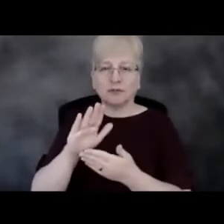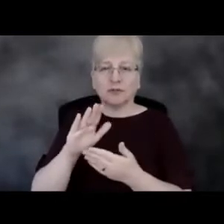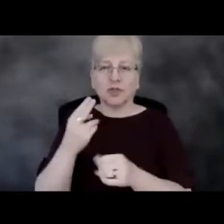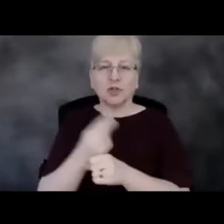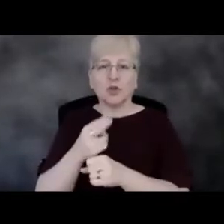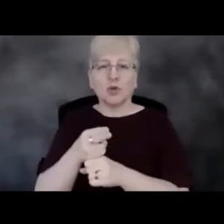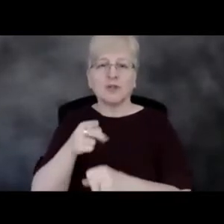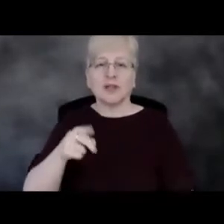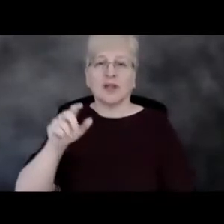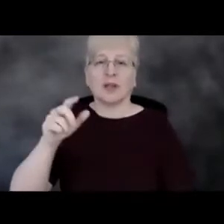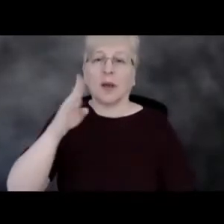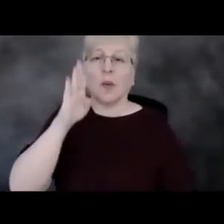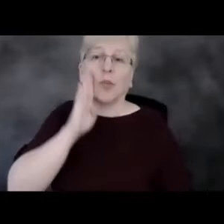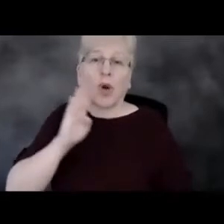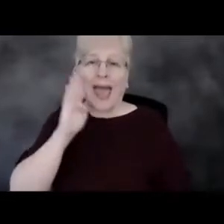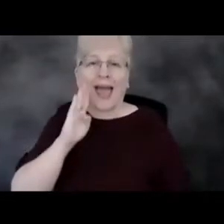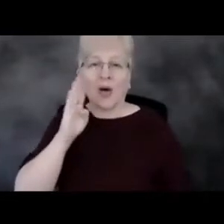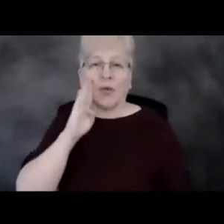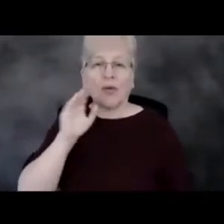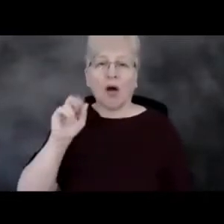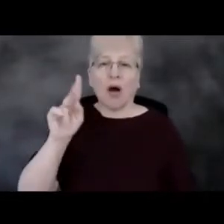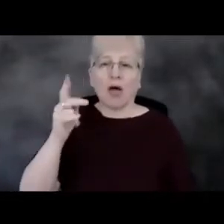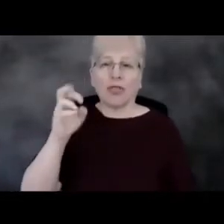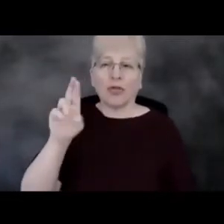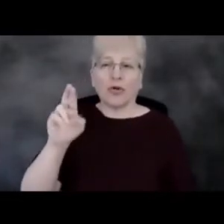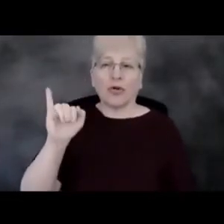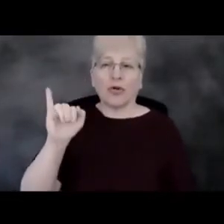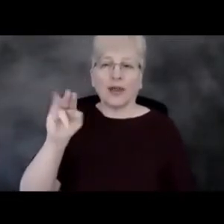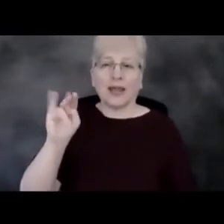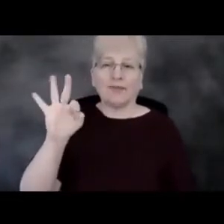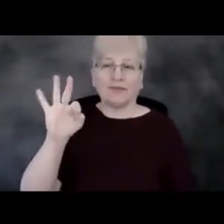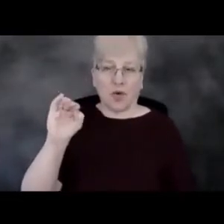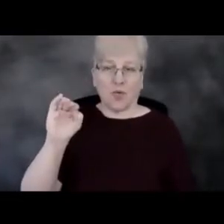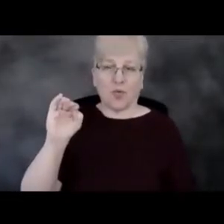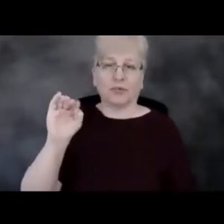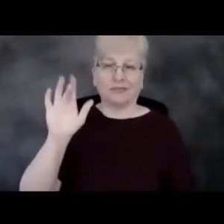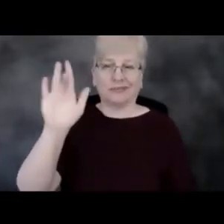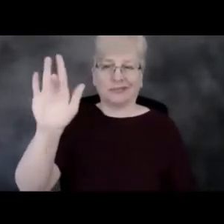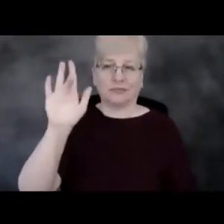16:58:33 You can use all of the multimedia tools, copy your